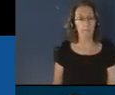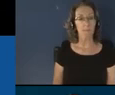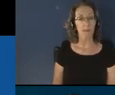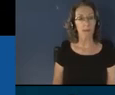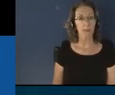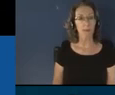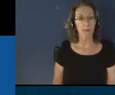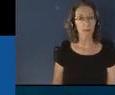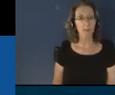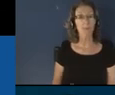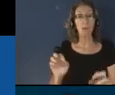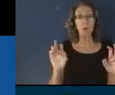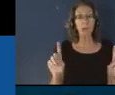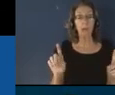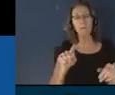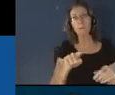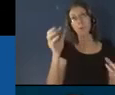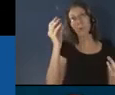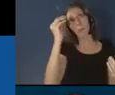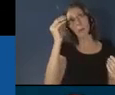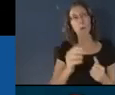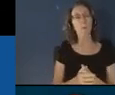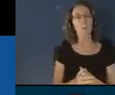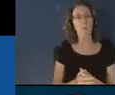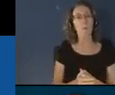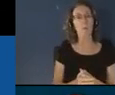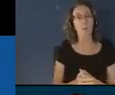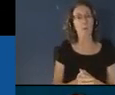Okay a few things to think about particularly when you are doing a live recording,